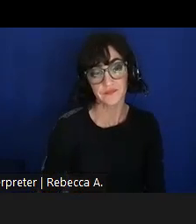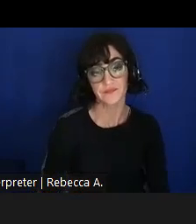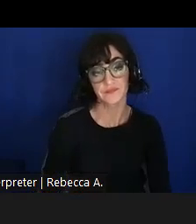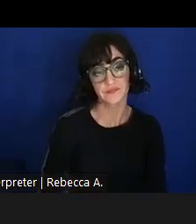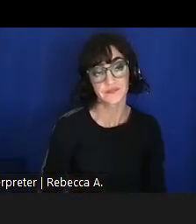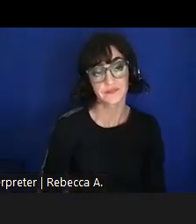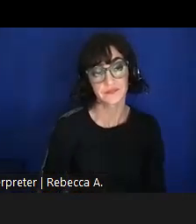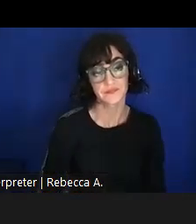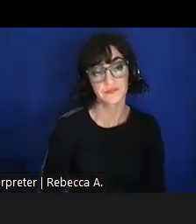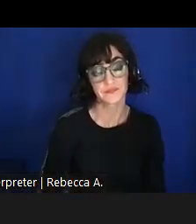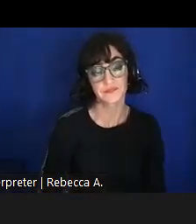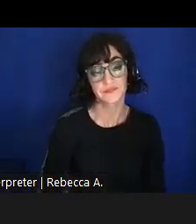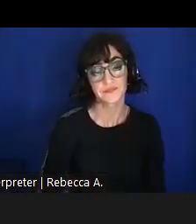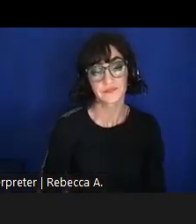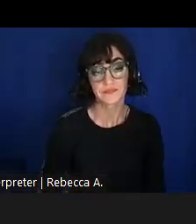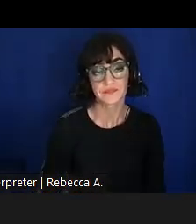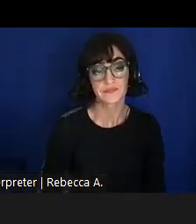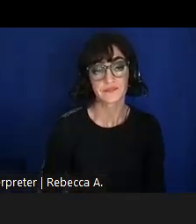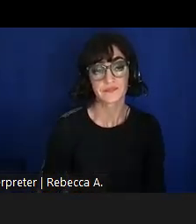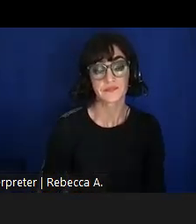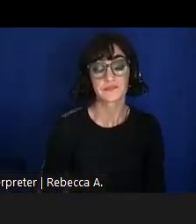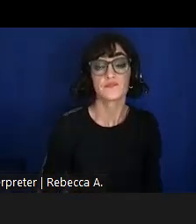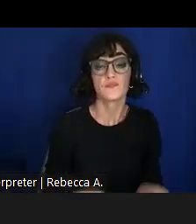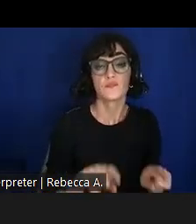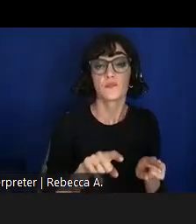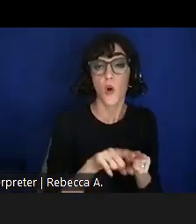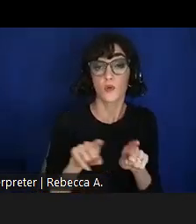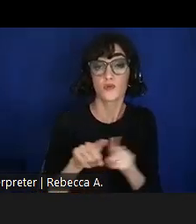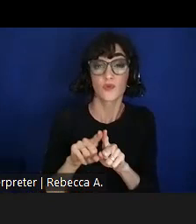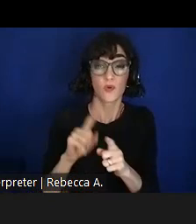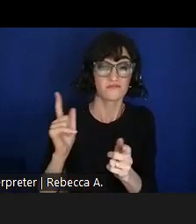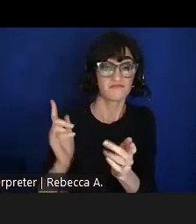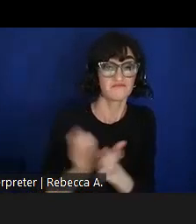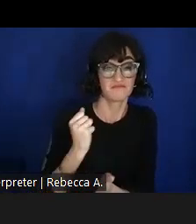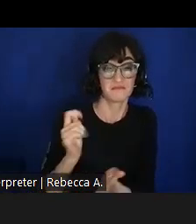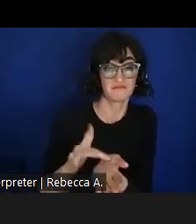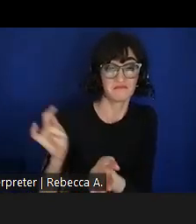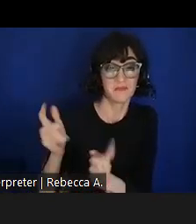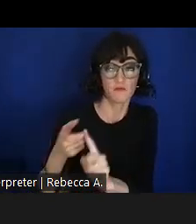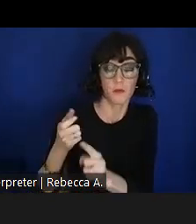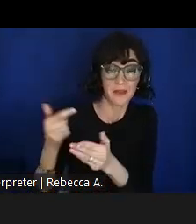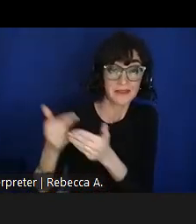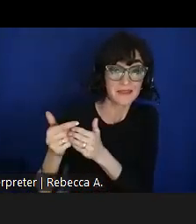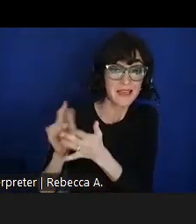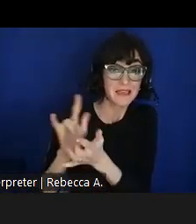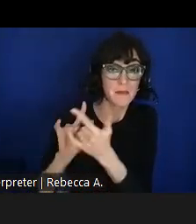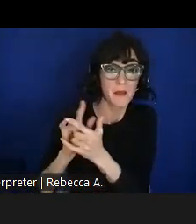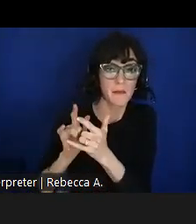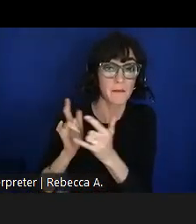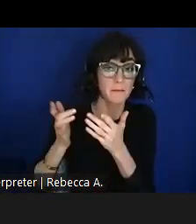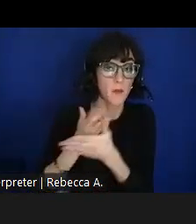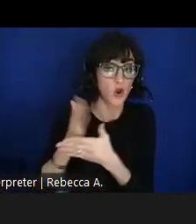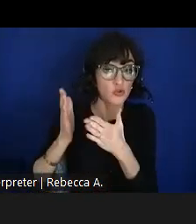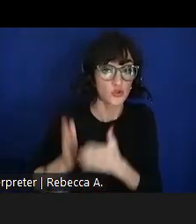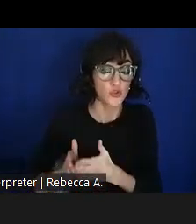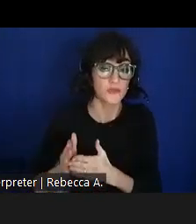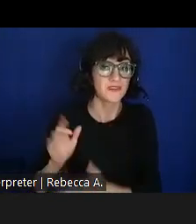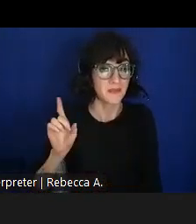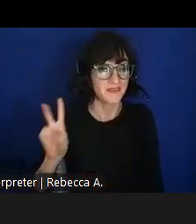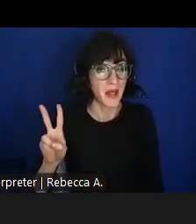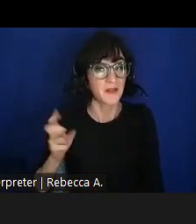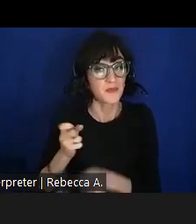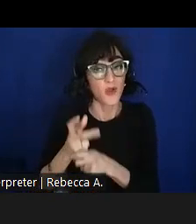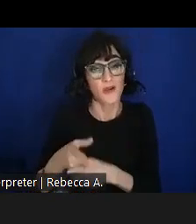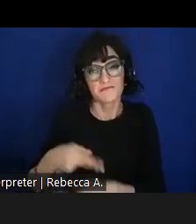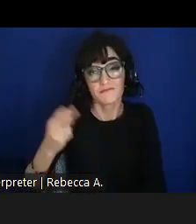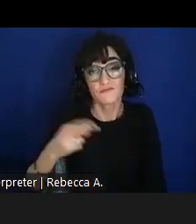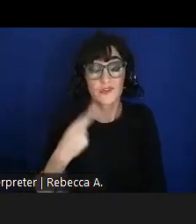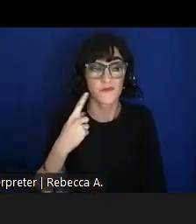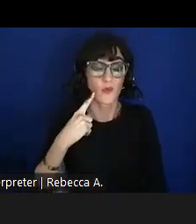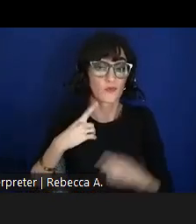victimization by an intimate partner also increases the risk for depression, PTSD, um